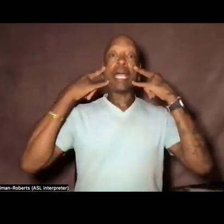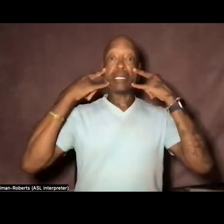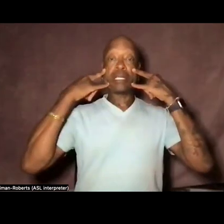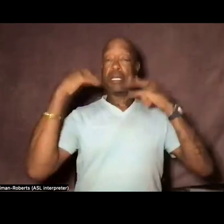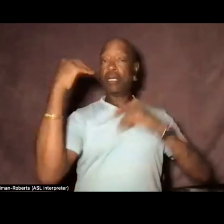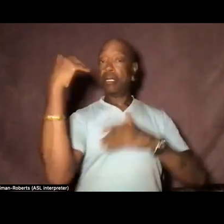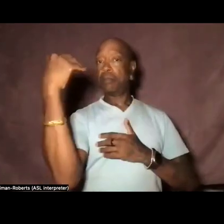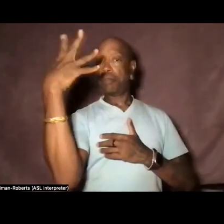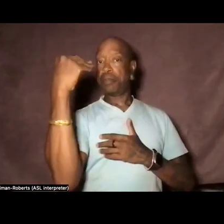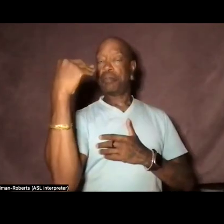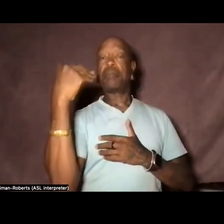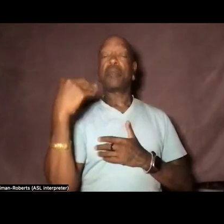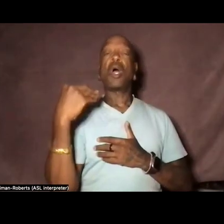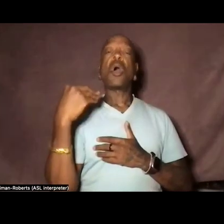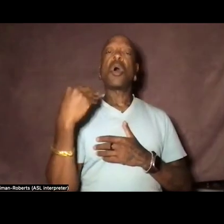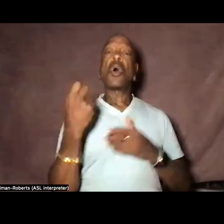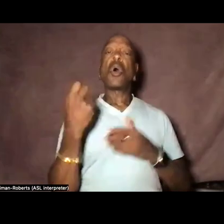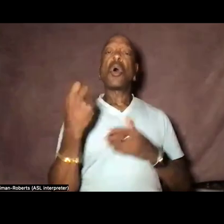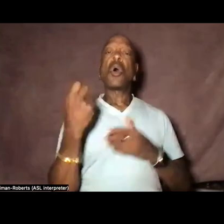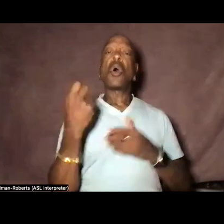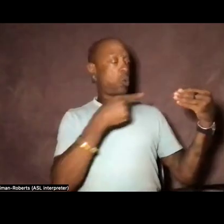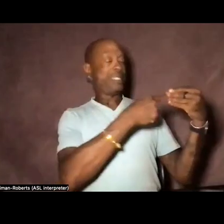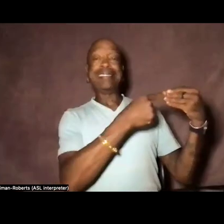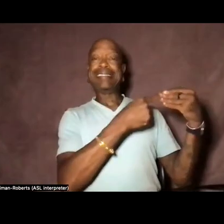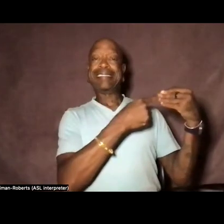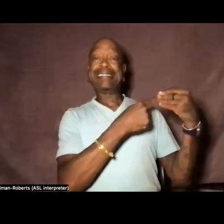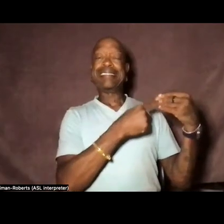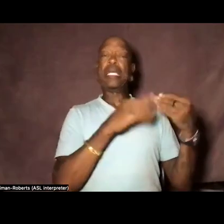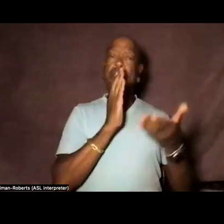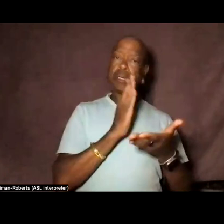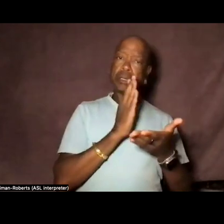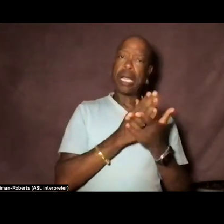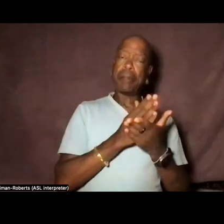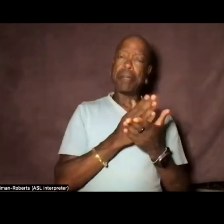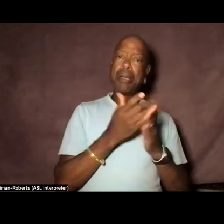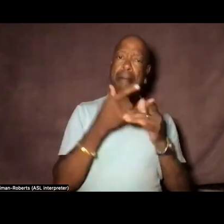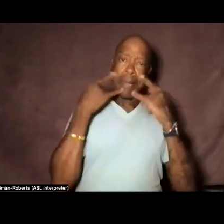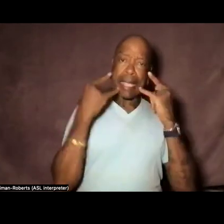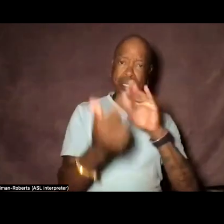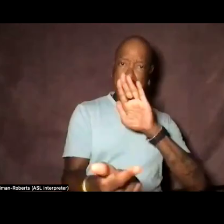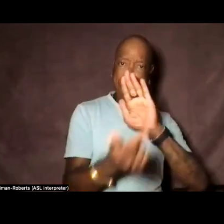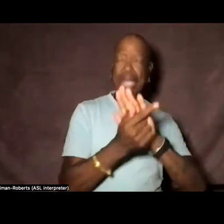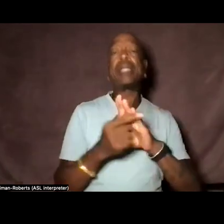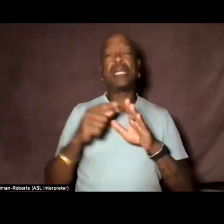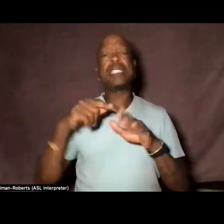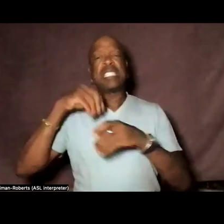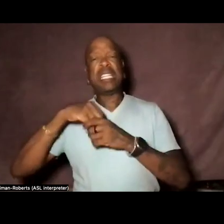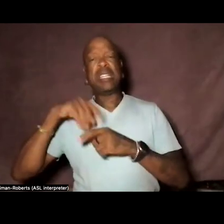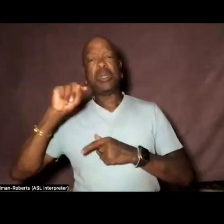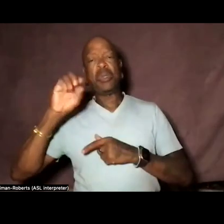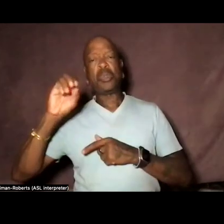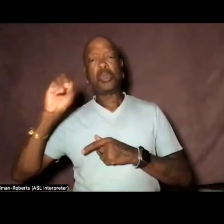hold a stop mask bans sign which is available in the uh toolkit post it yourself or you can